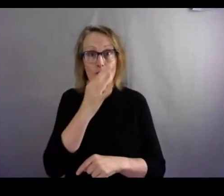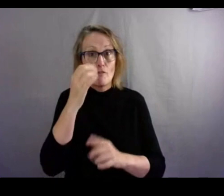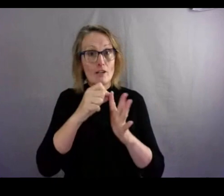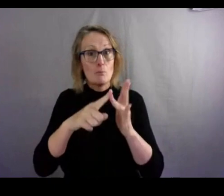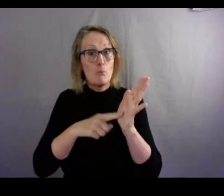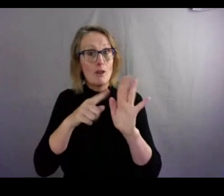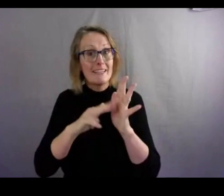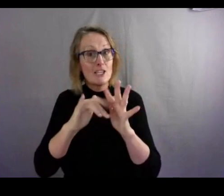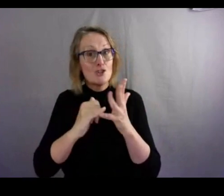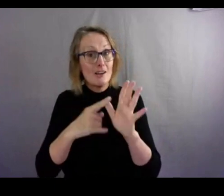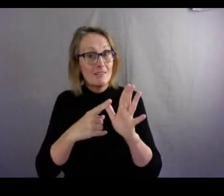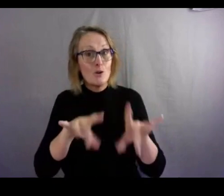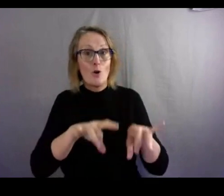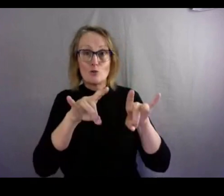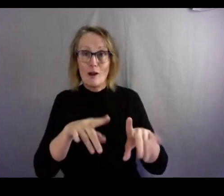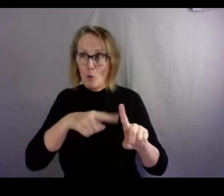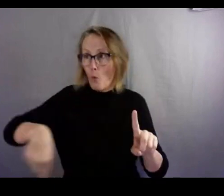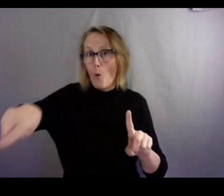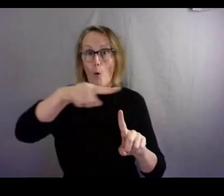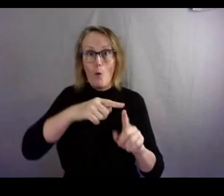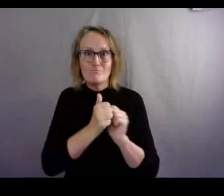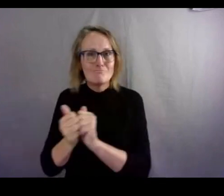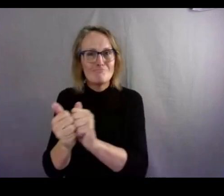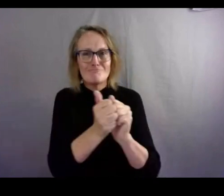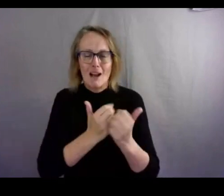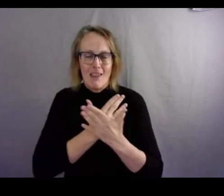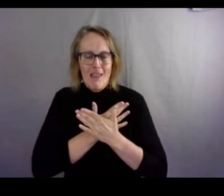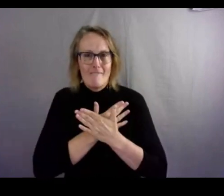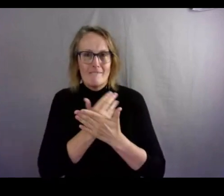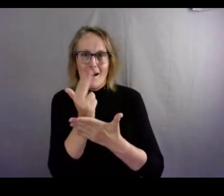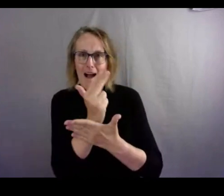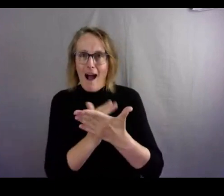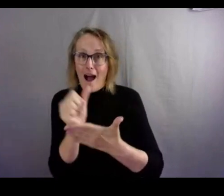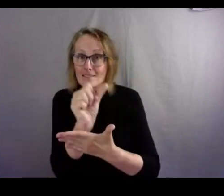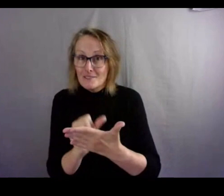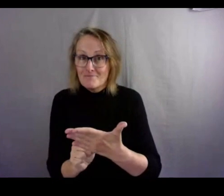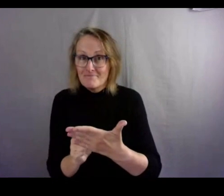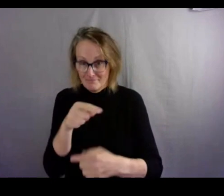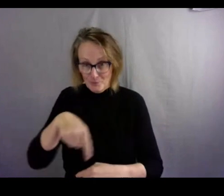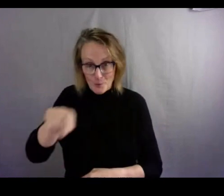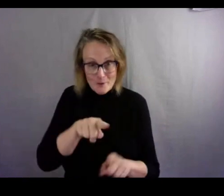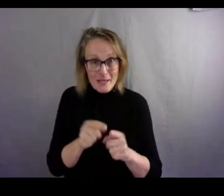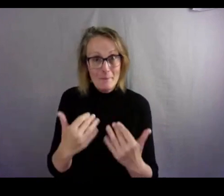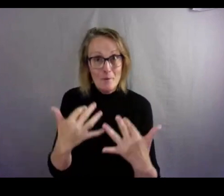all honourable lovers of the arts, and there's a room full here today, isn't there? Yeah.